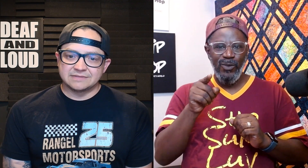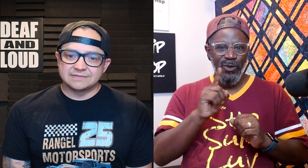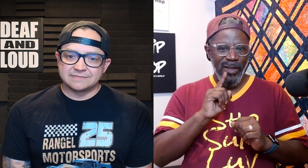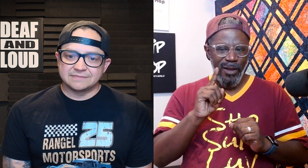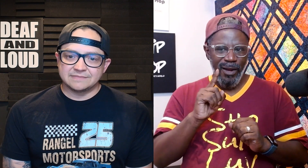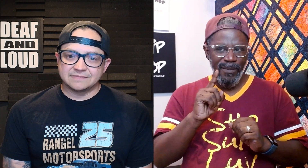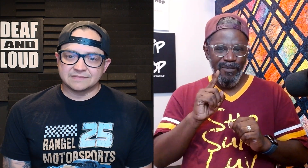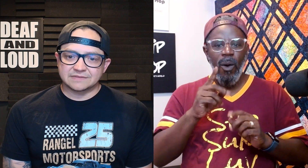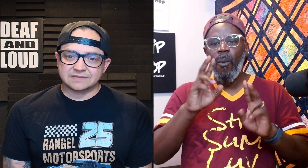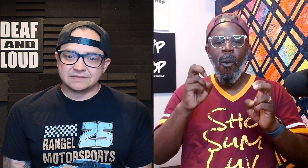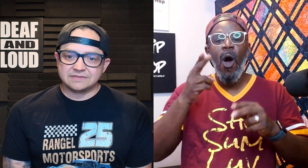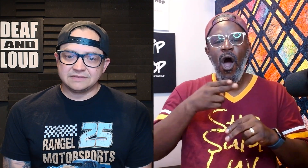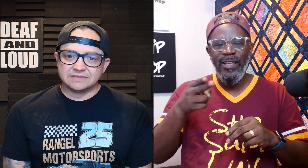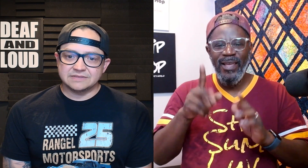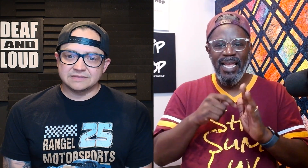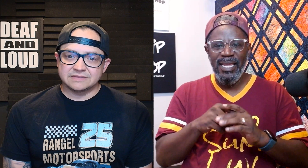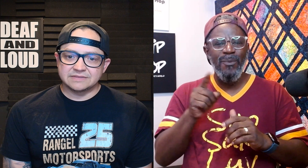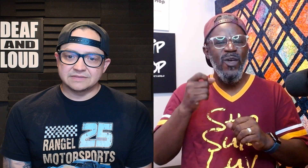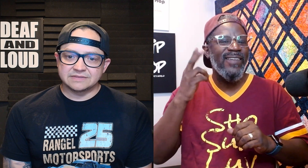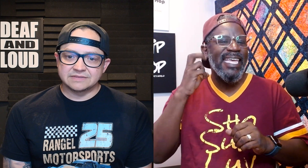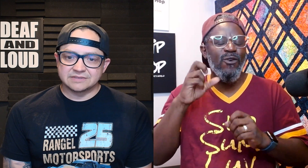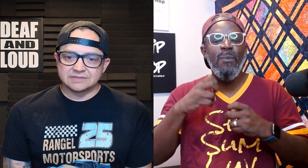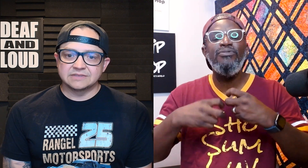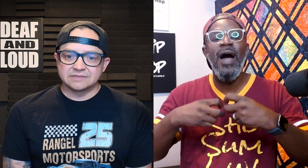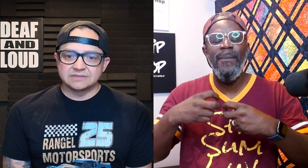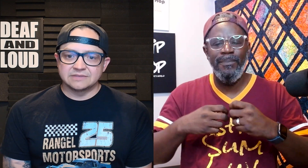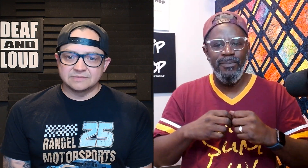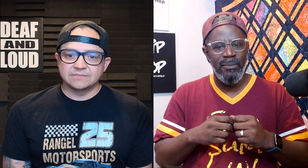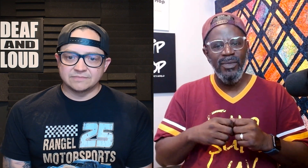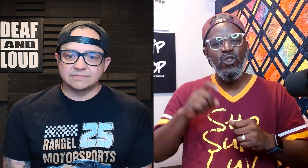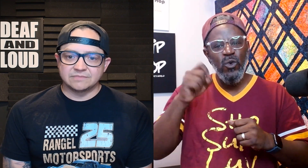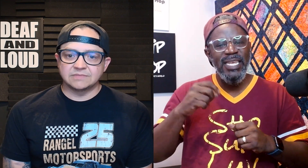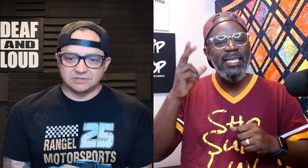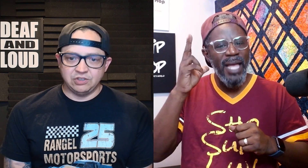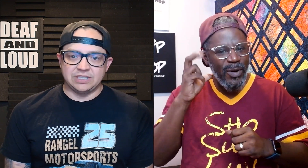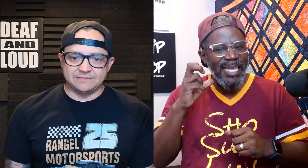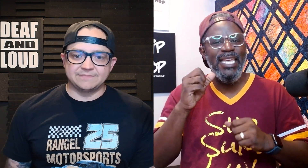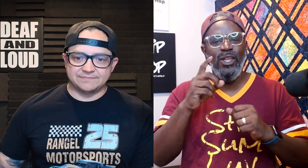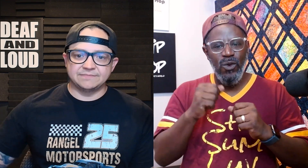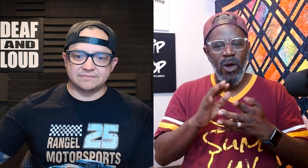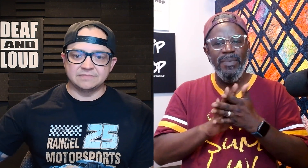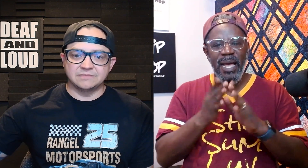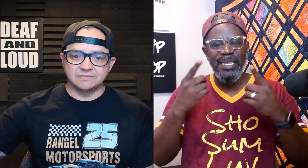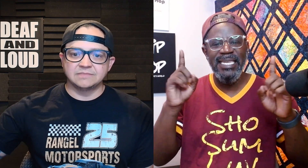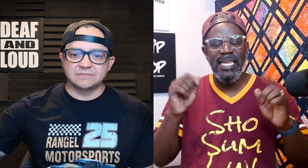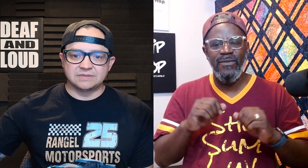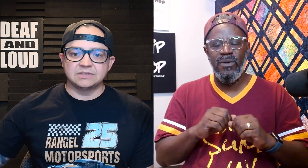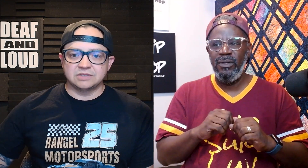Well, Hard of Hearing at that time. You have a hearing problem. You need to be able to hear it in order to become successful.